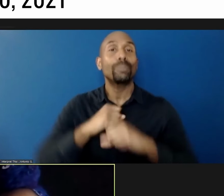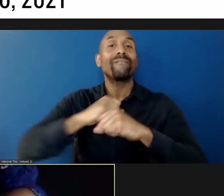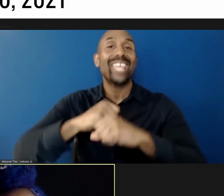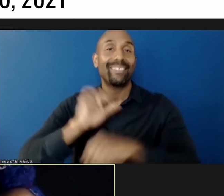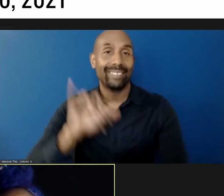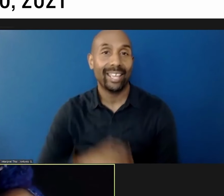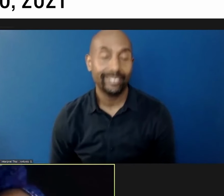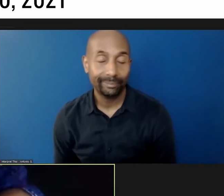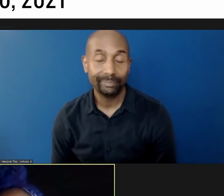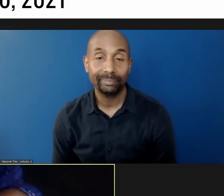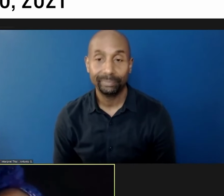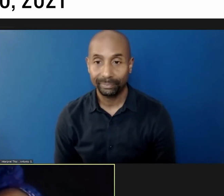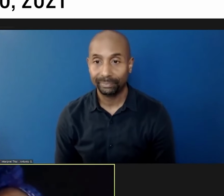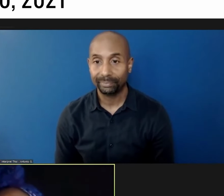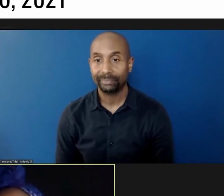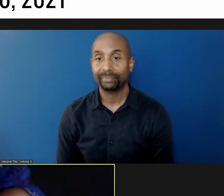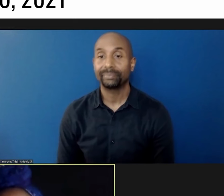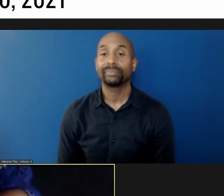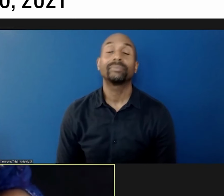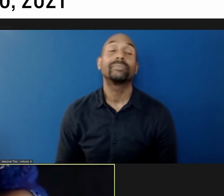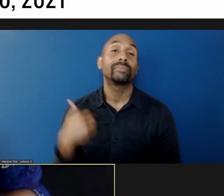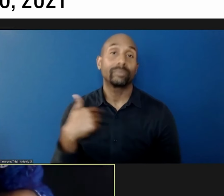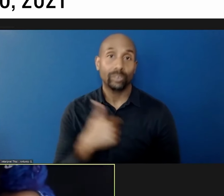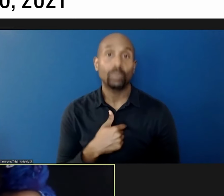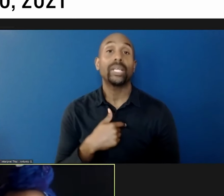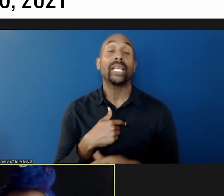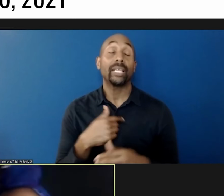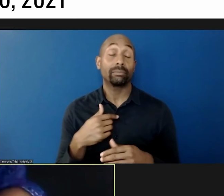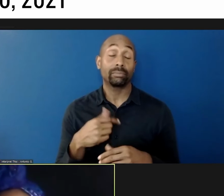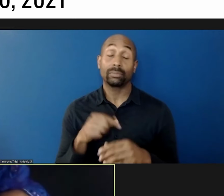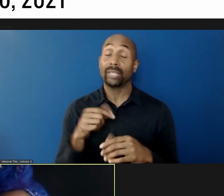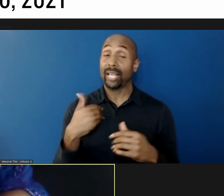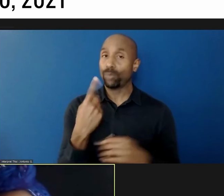I know that for me, managing to get through school was because we had things at the Duke